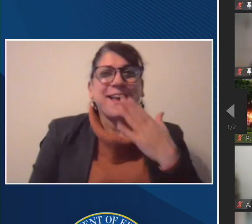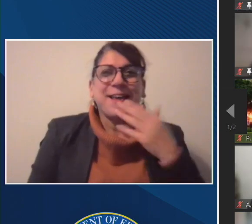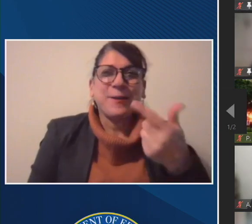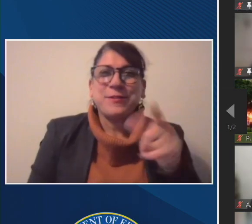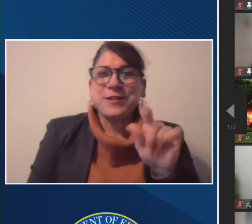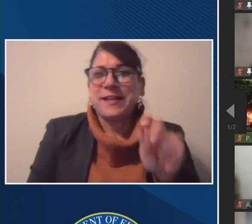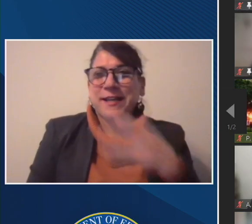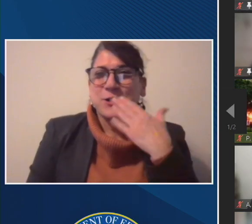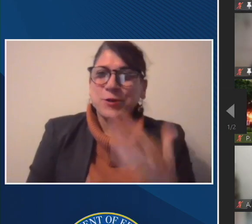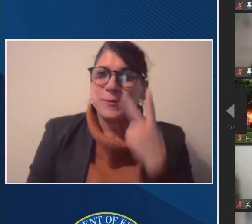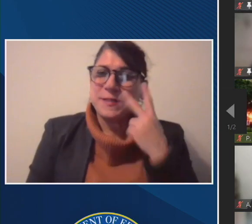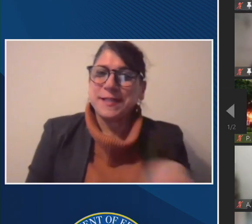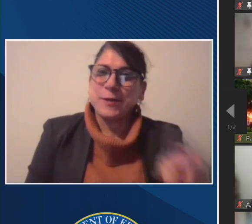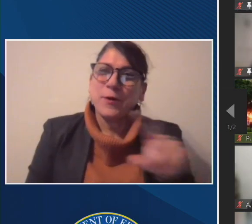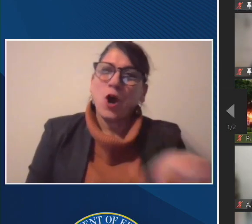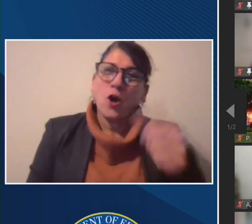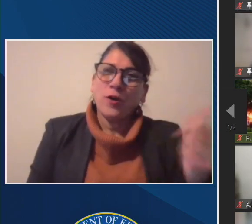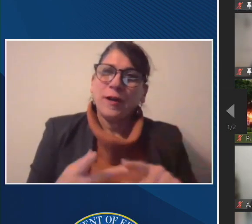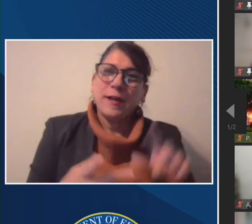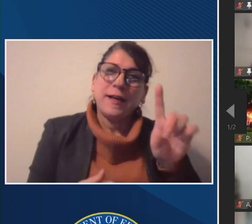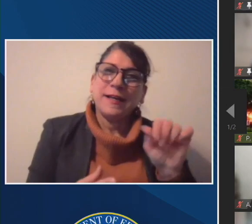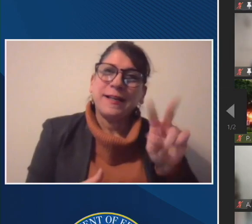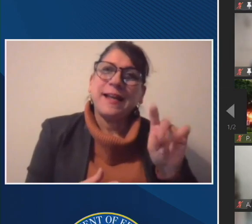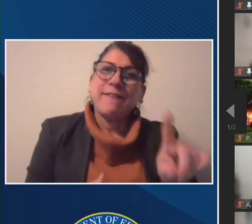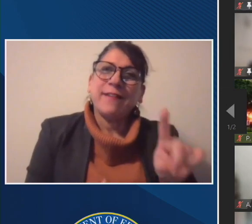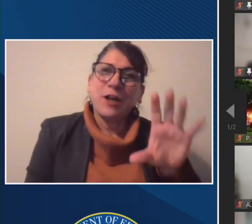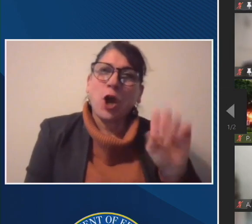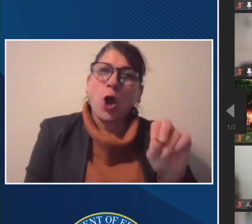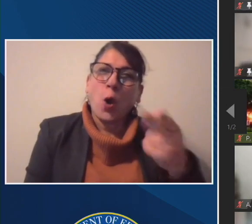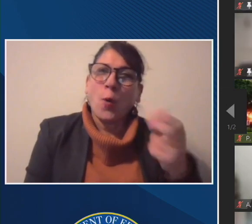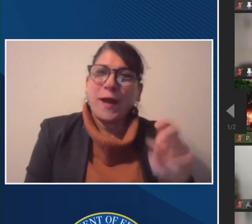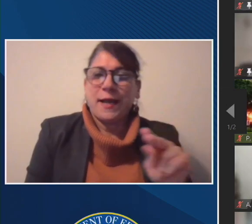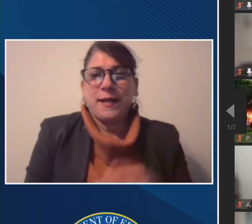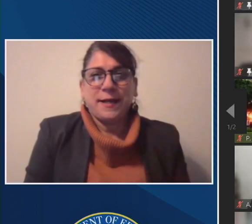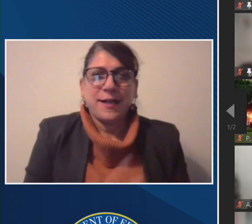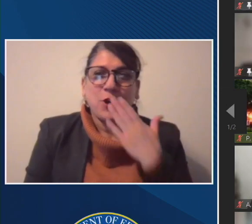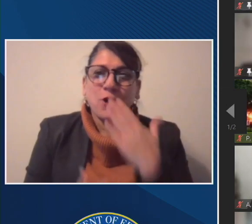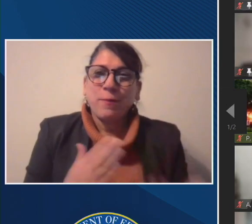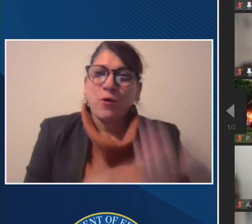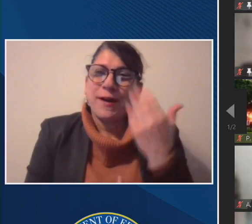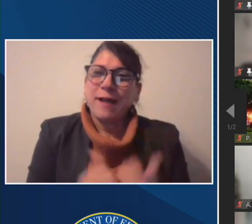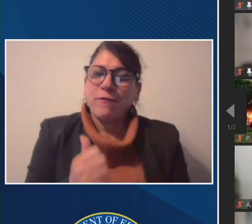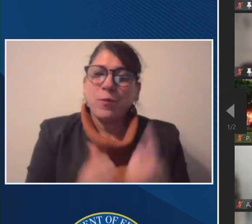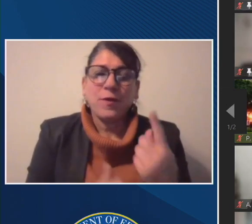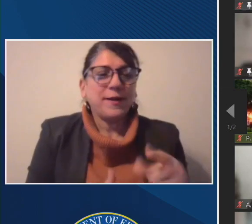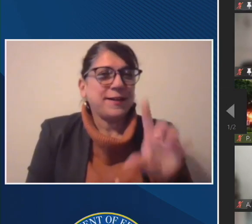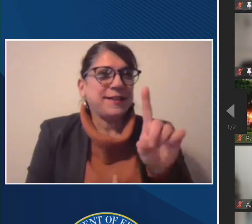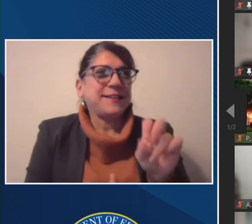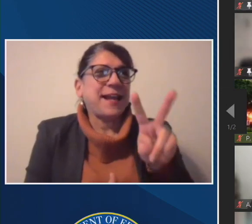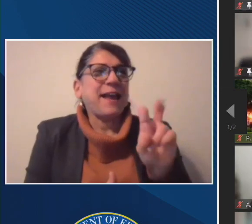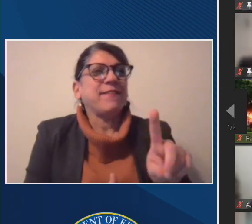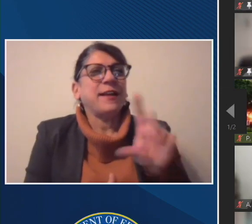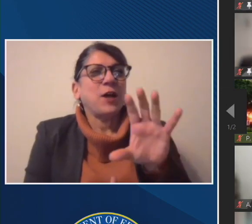Her alternate is David Cohen. Good morning, everybody. David Cohen, I'm the proud president of